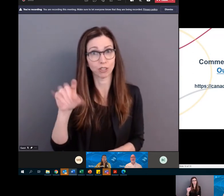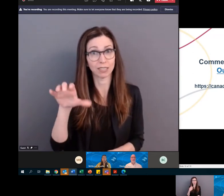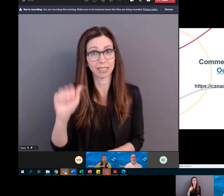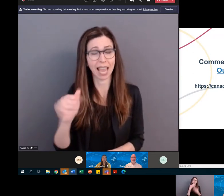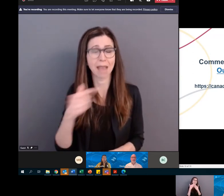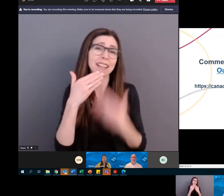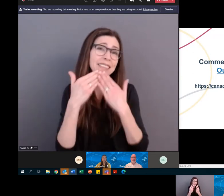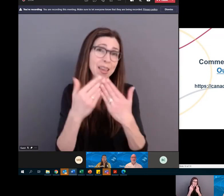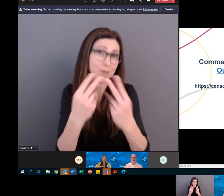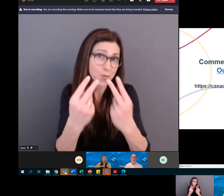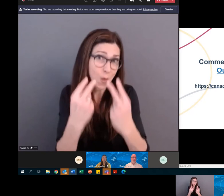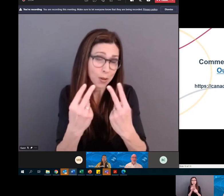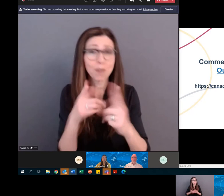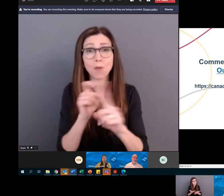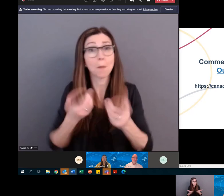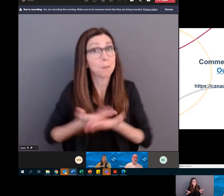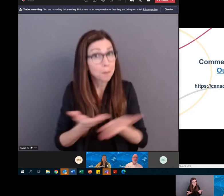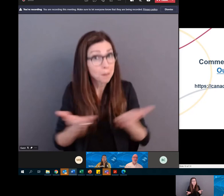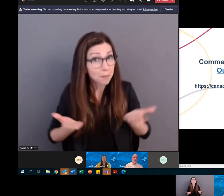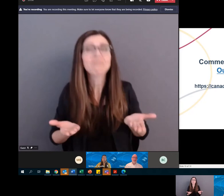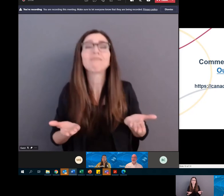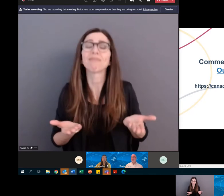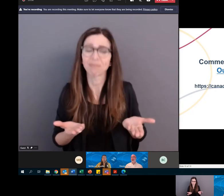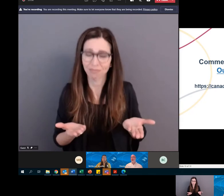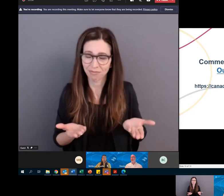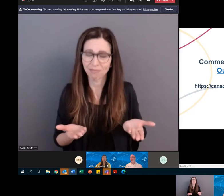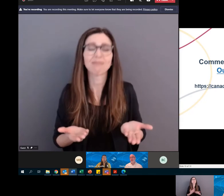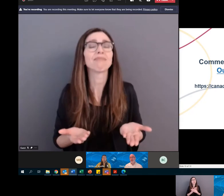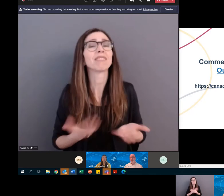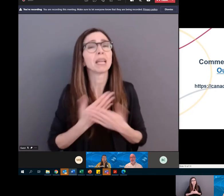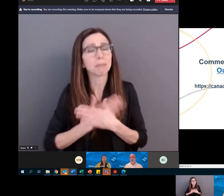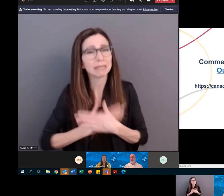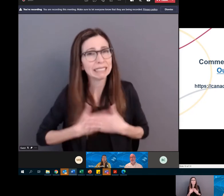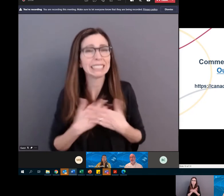everyone at Council,